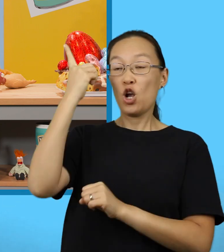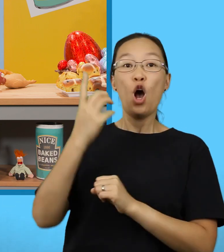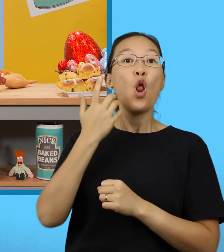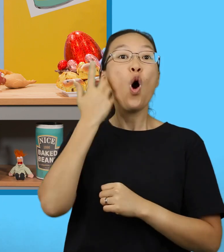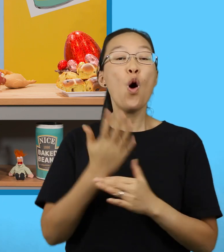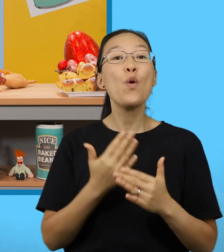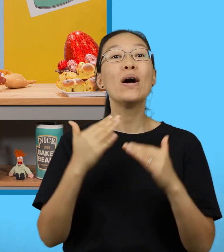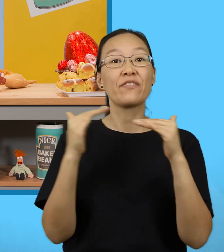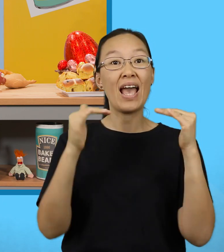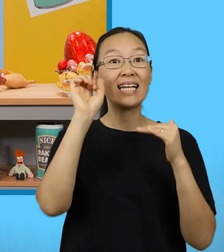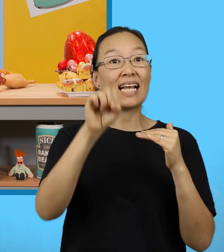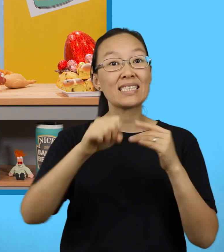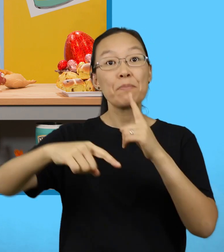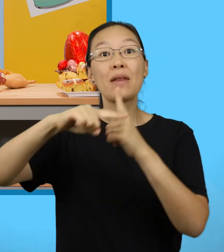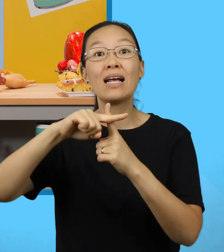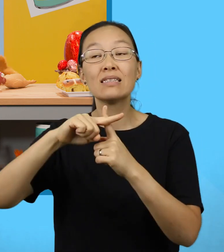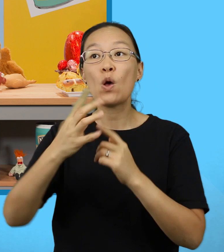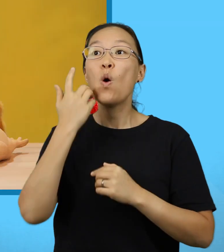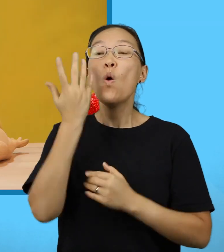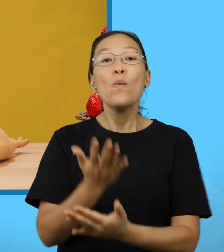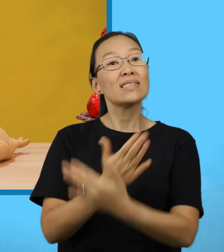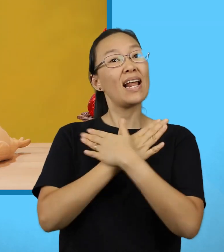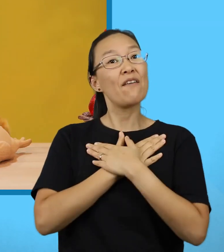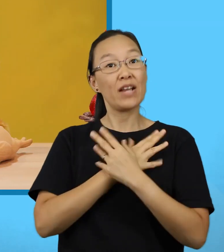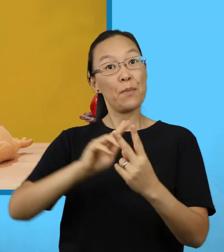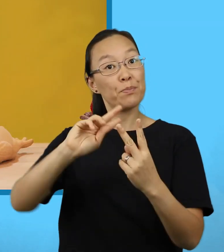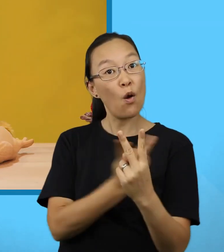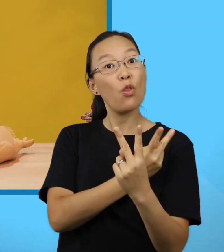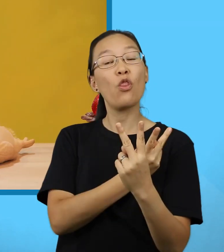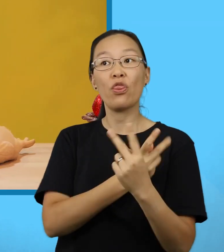but also an all-loving judge. Yeah. Yeah. That's what you need.